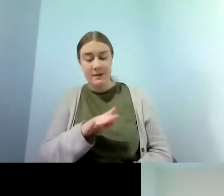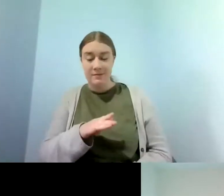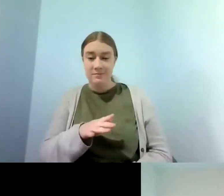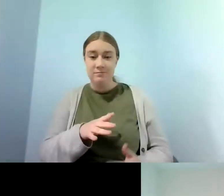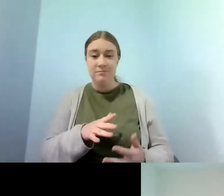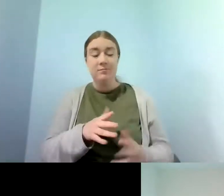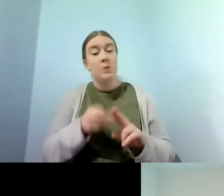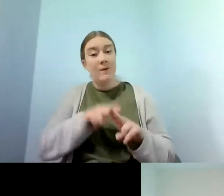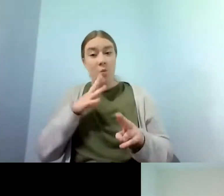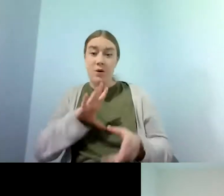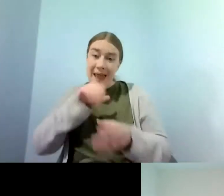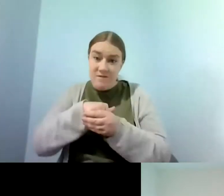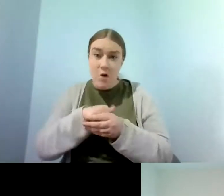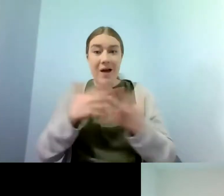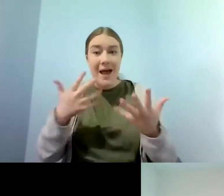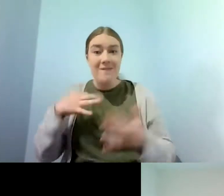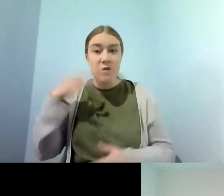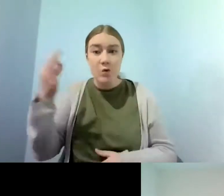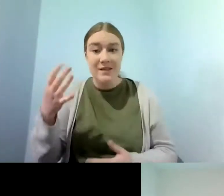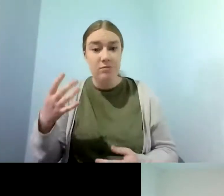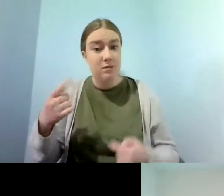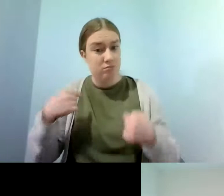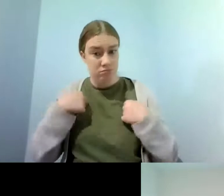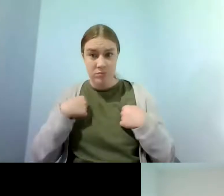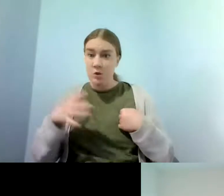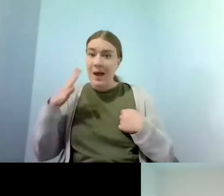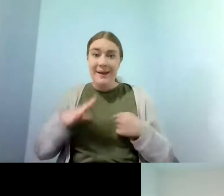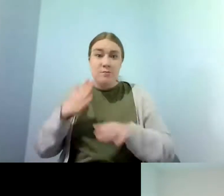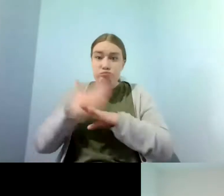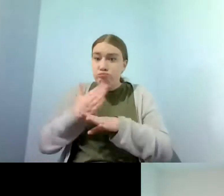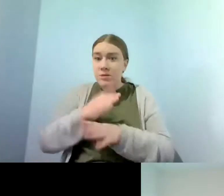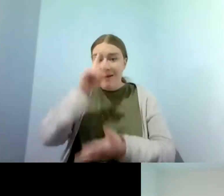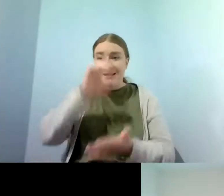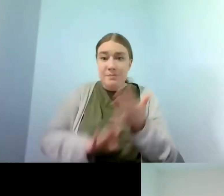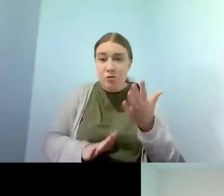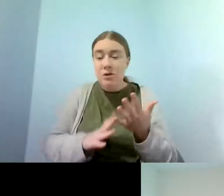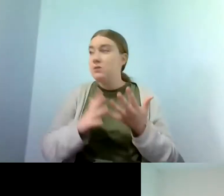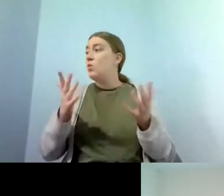volunteering activities do people need any prior experience sort of any qualifications needed or